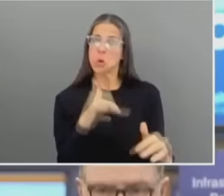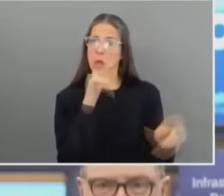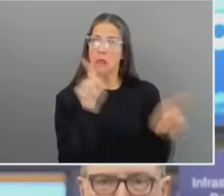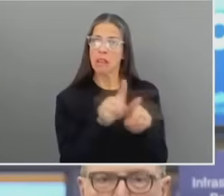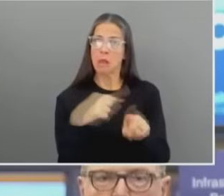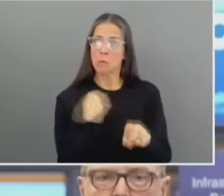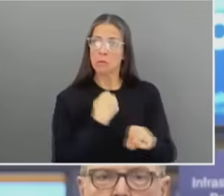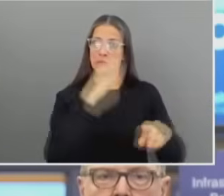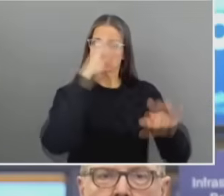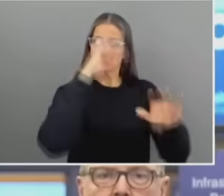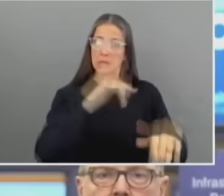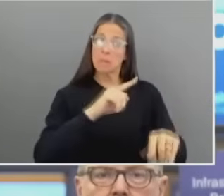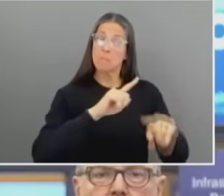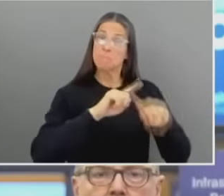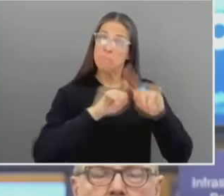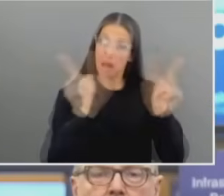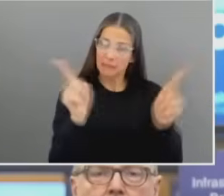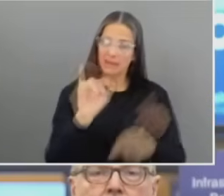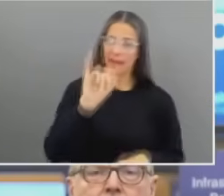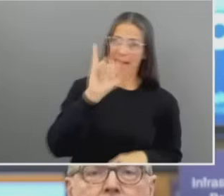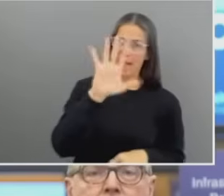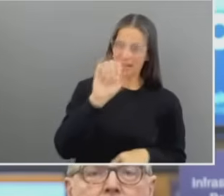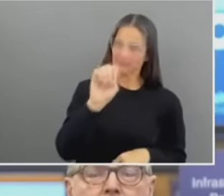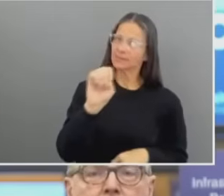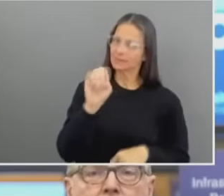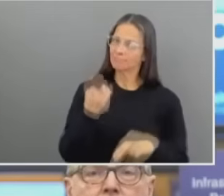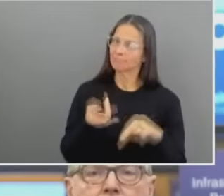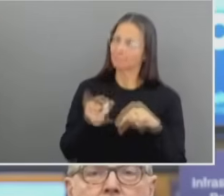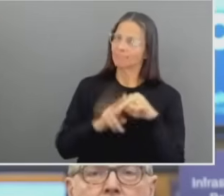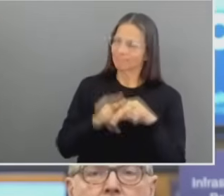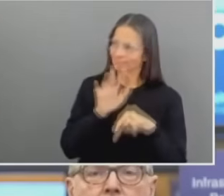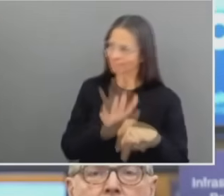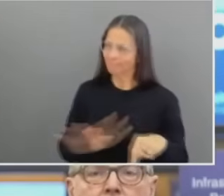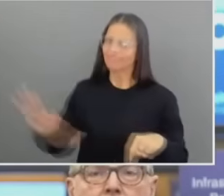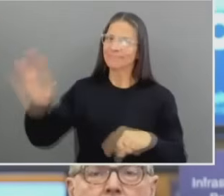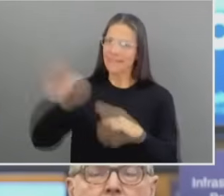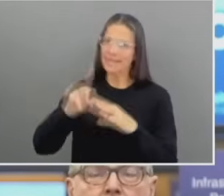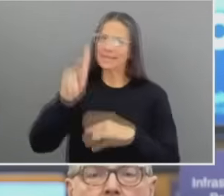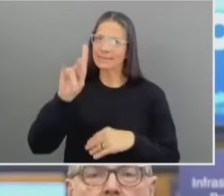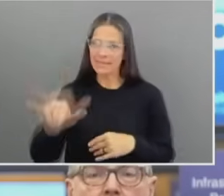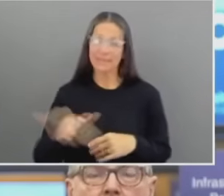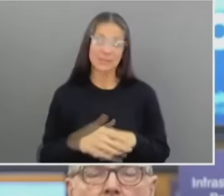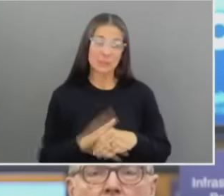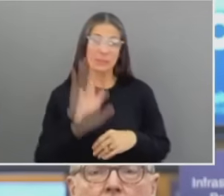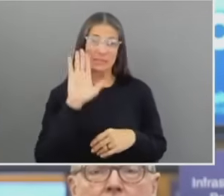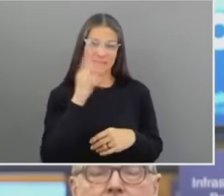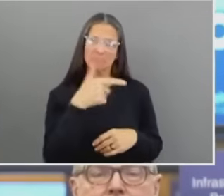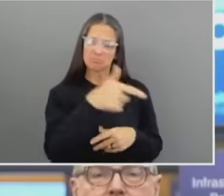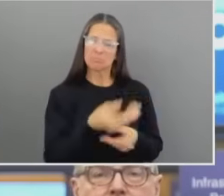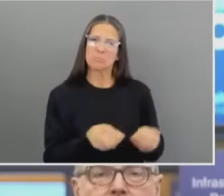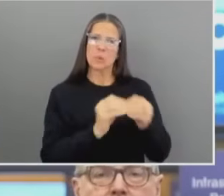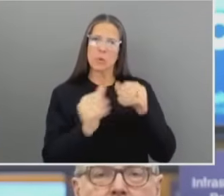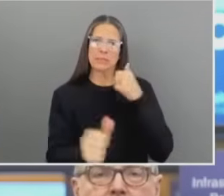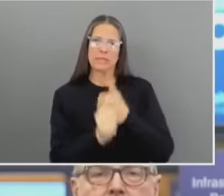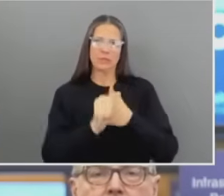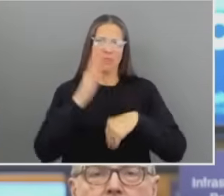HE’S GIVING AN UPDATE ON THE STORM AND ITS IMPACT ALONG NUMEROUS PARTS OF KENTUCKY.